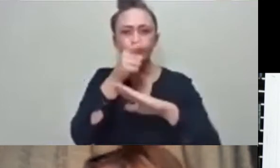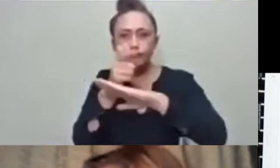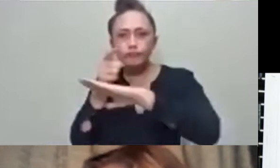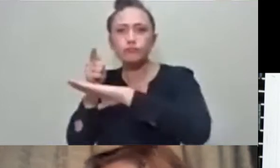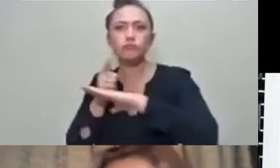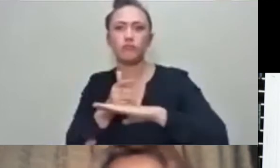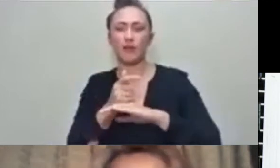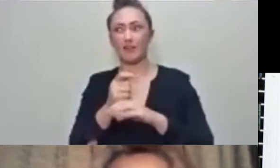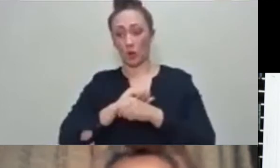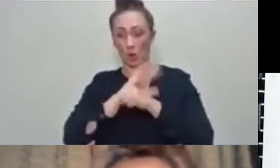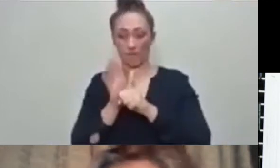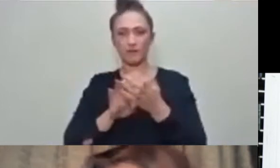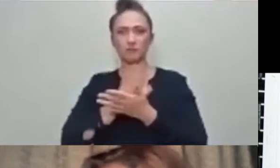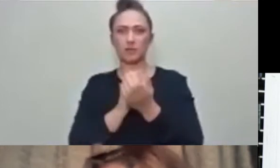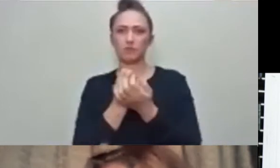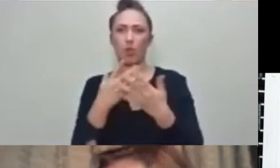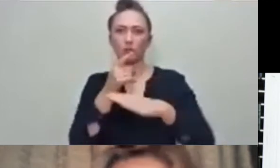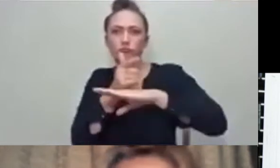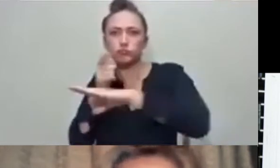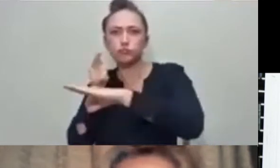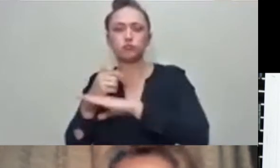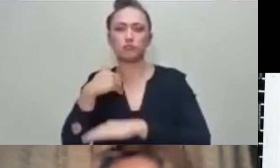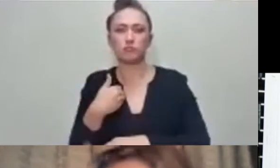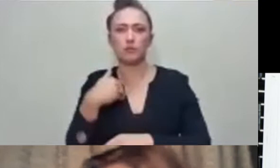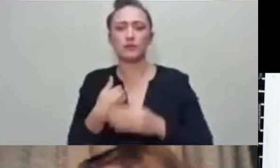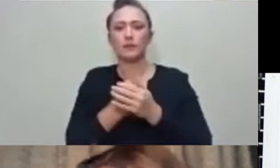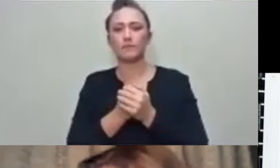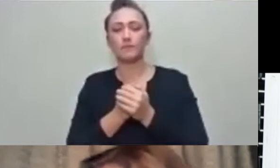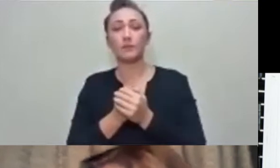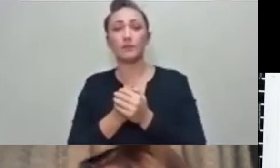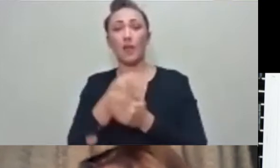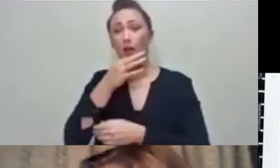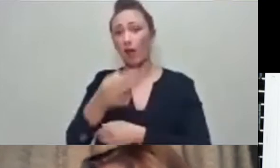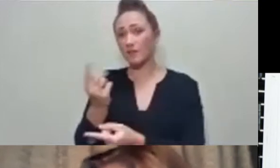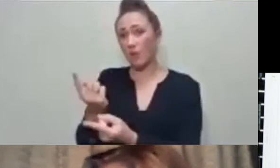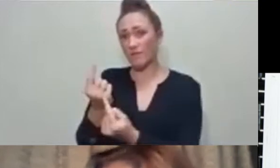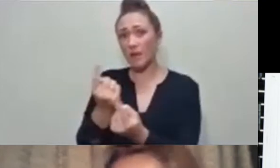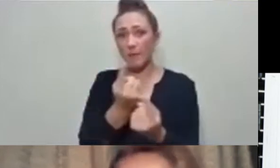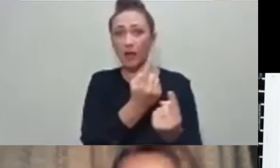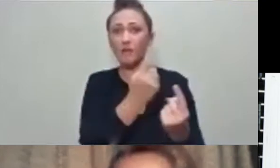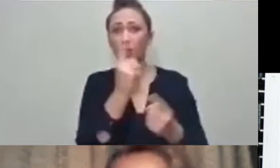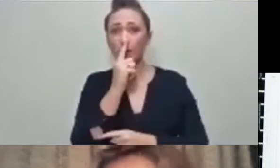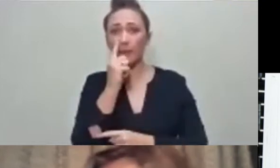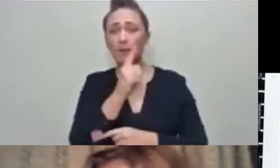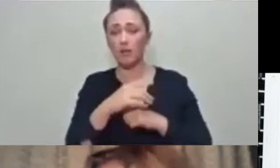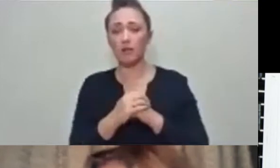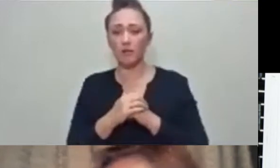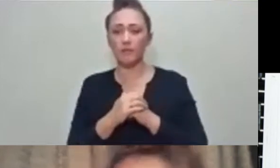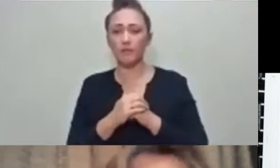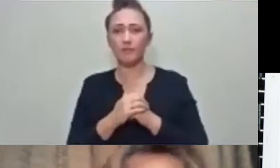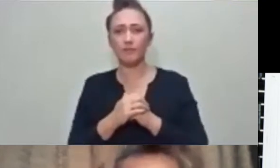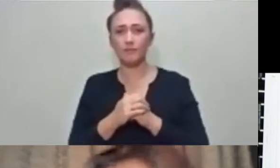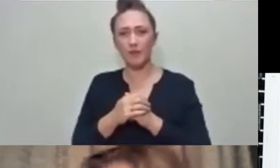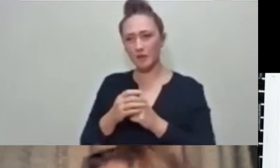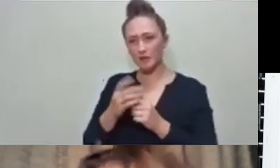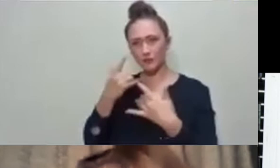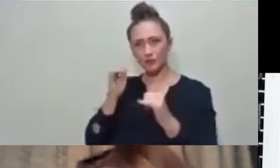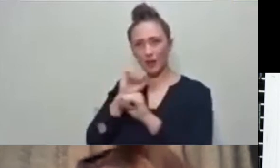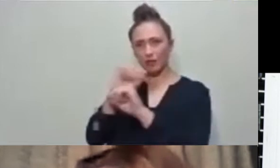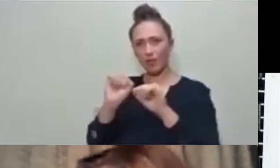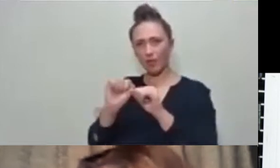get feedback, get the impressions of the participants, live but also through questionnaires and surveys